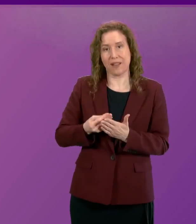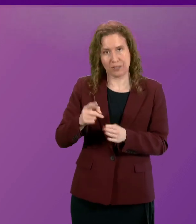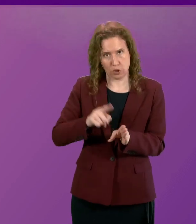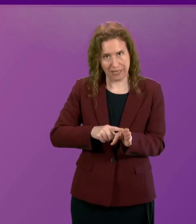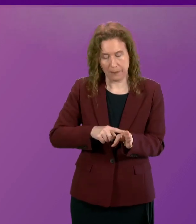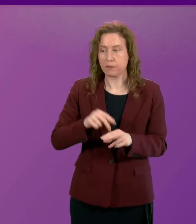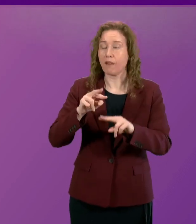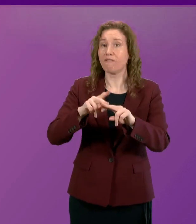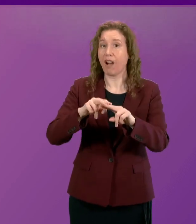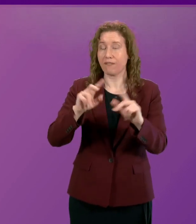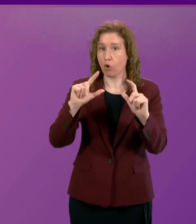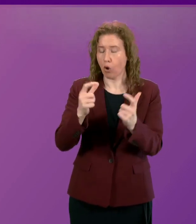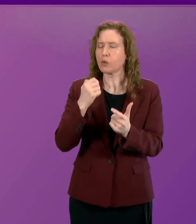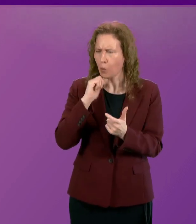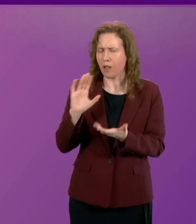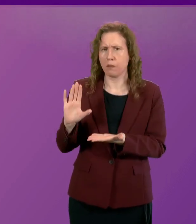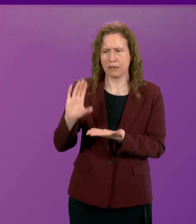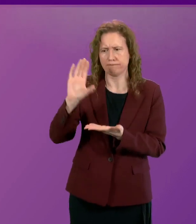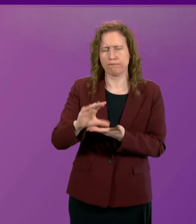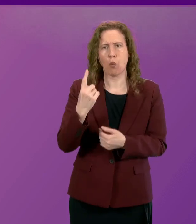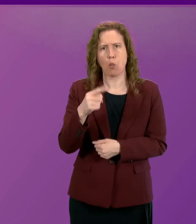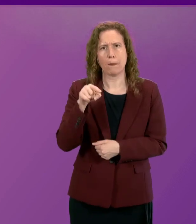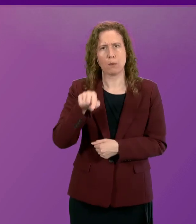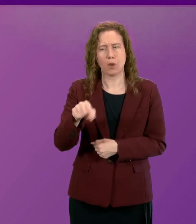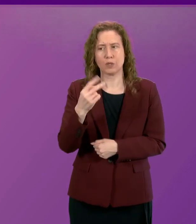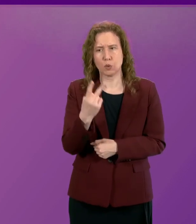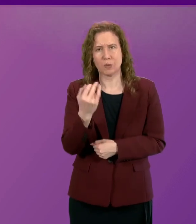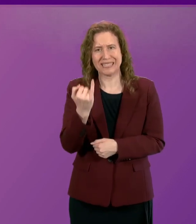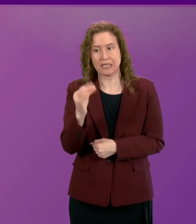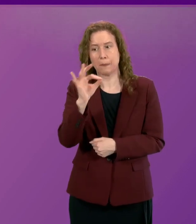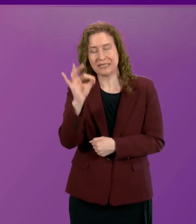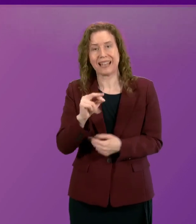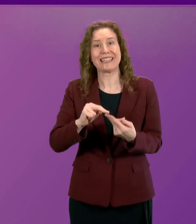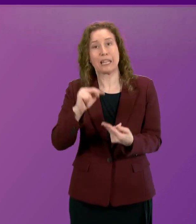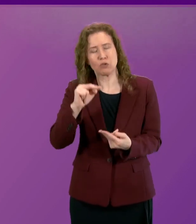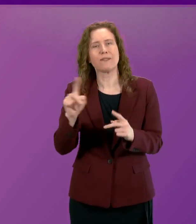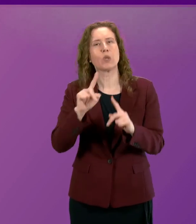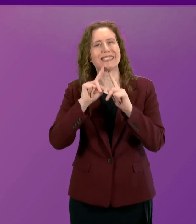Fife College will receive a 1.26 per cent increase in teaching funding and a